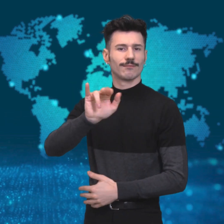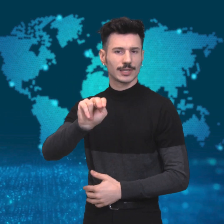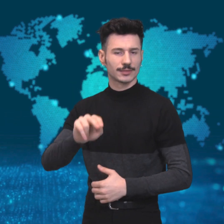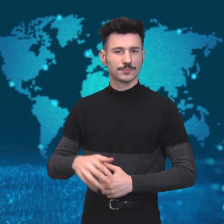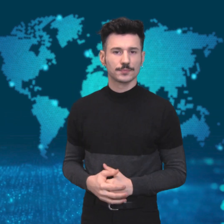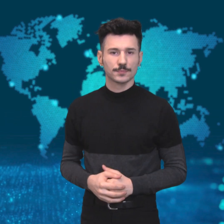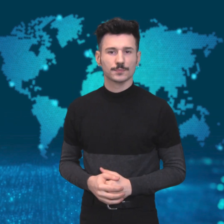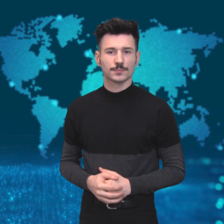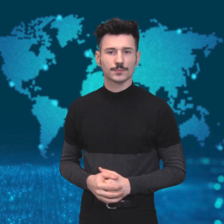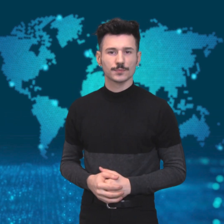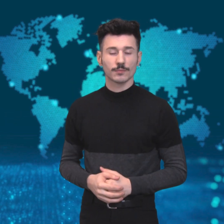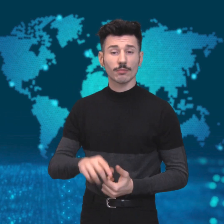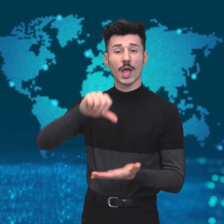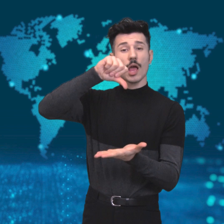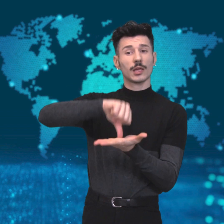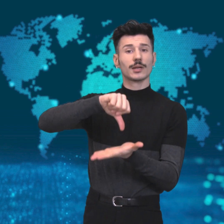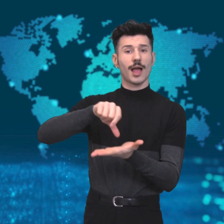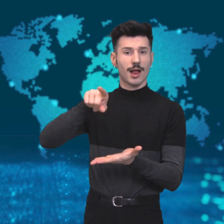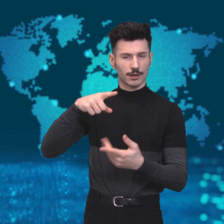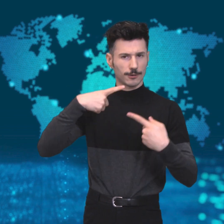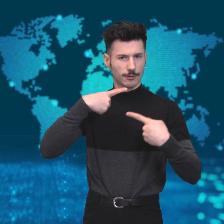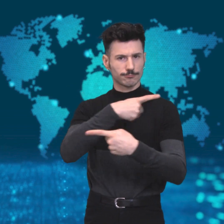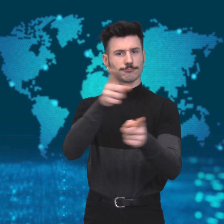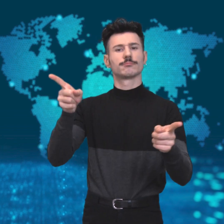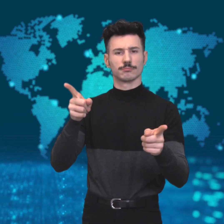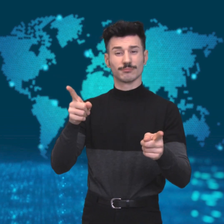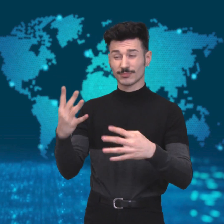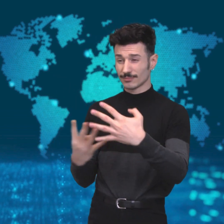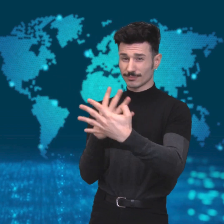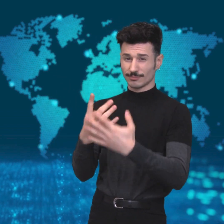Evin Prison since last fall 2019.